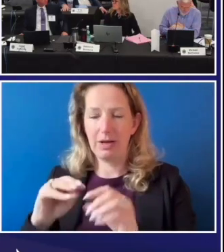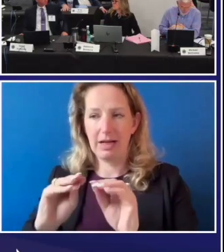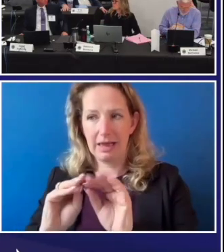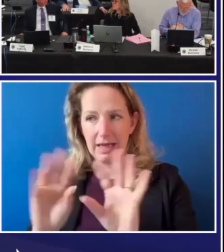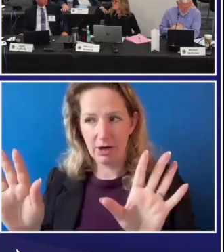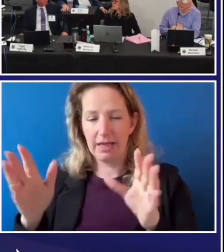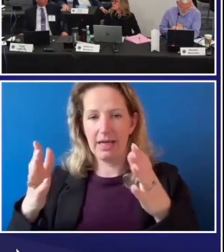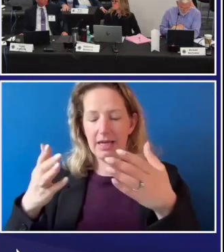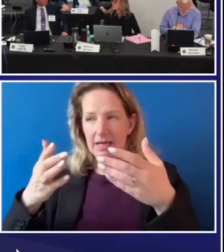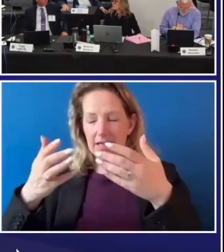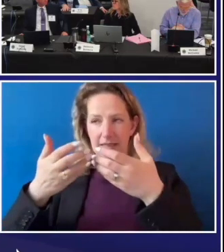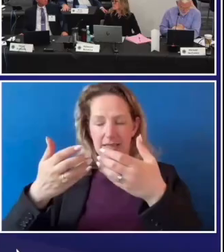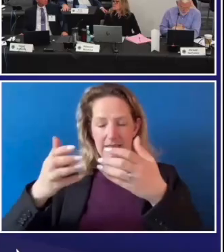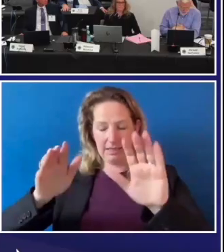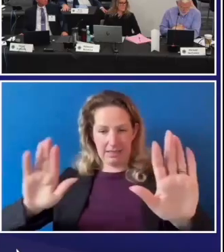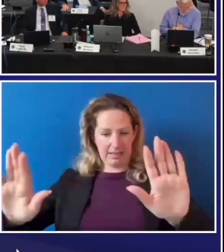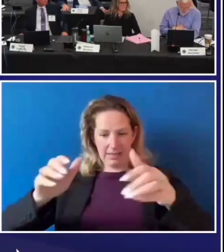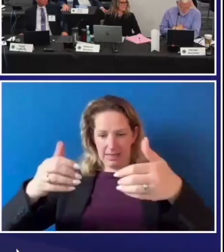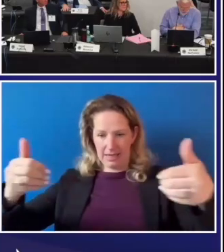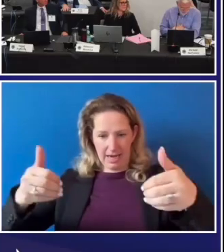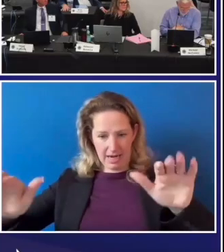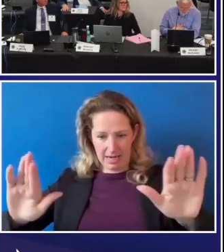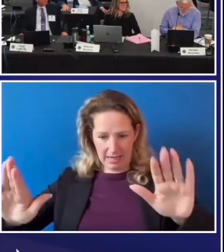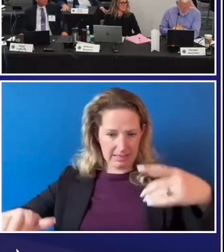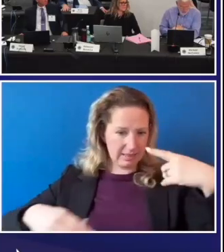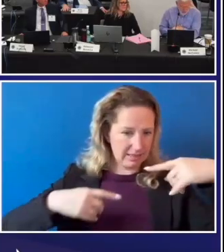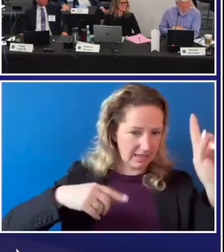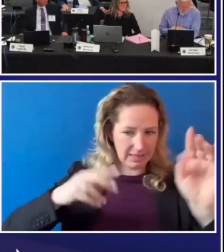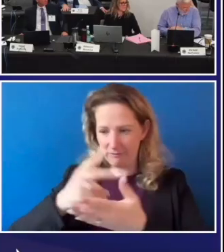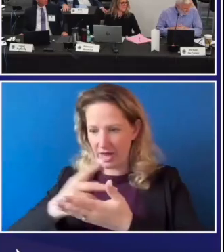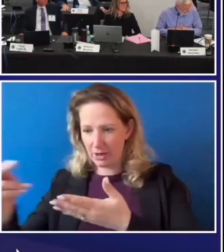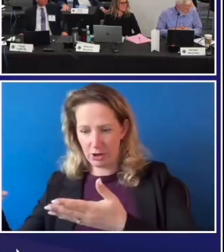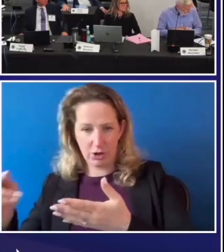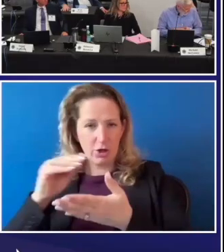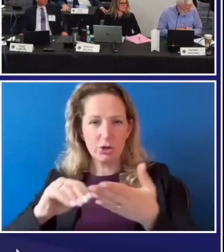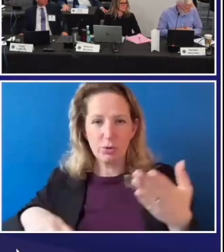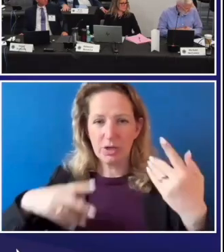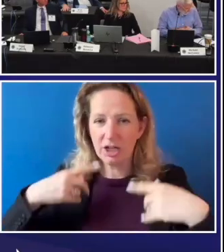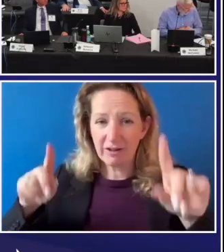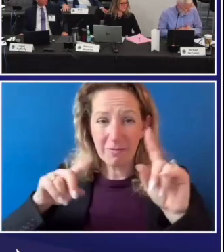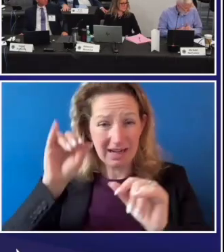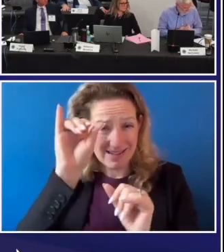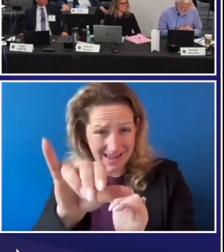and failure in relation to student achievement. Is that what we're trying to get to there? What, what, what?